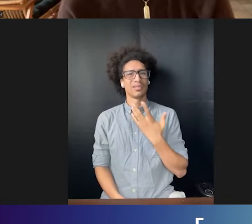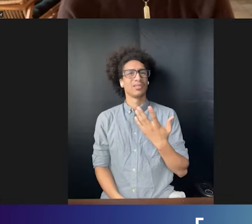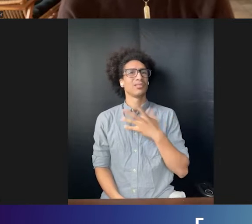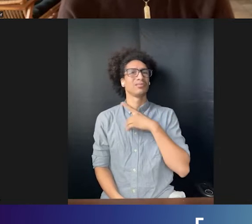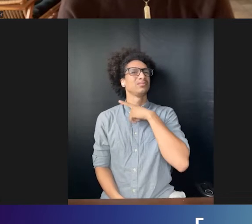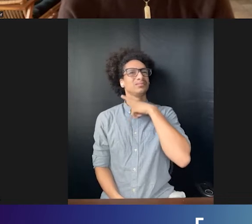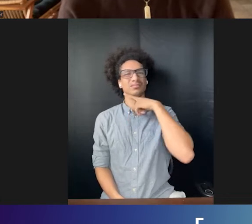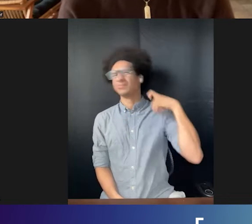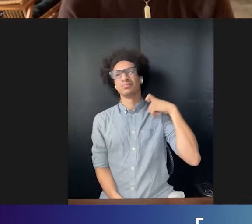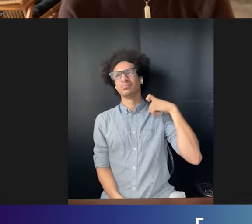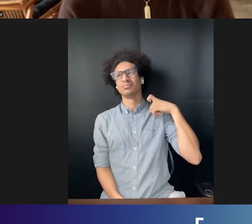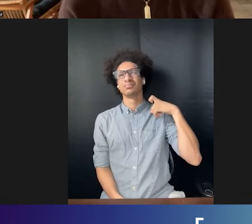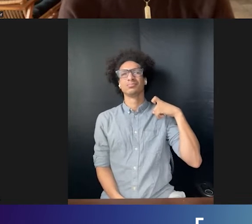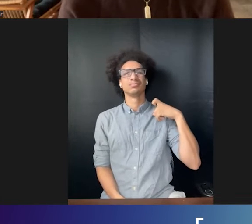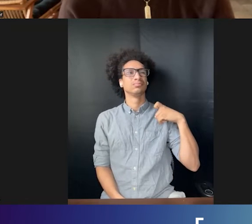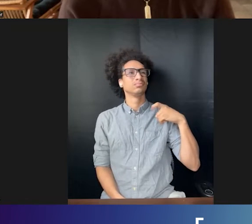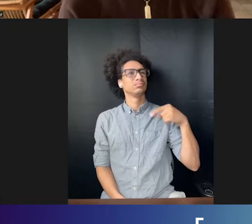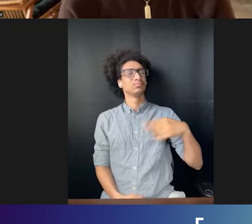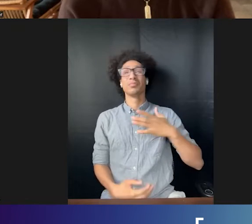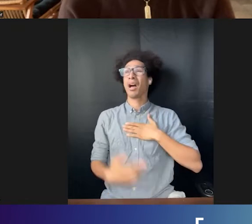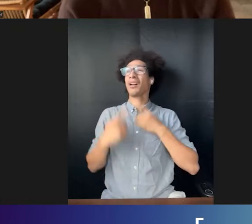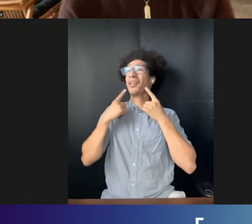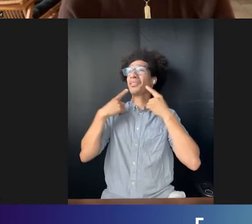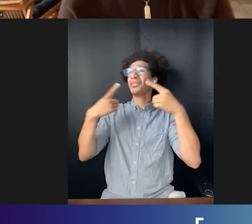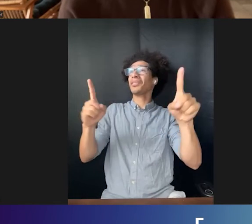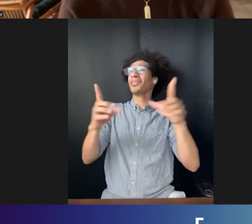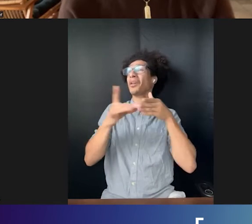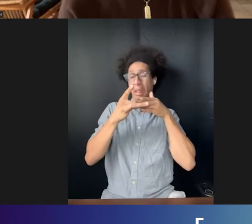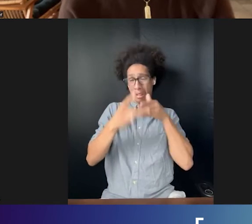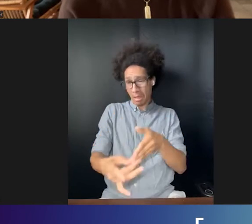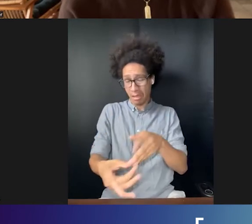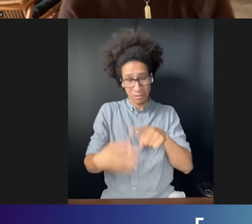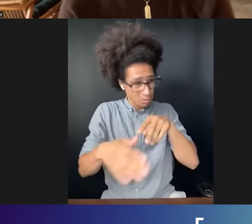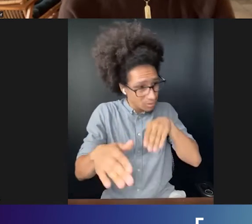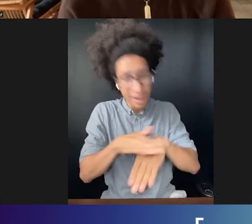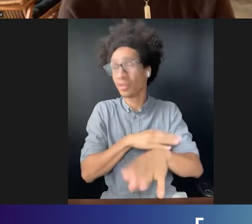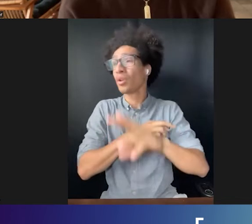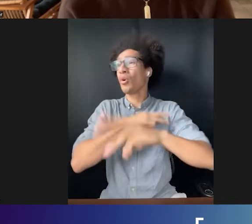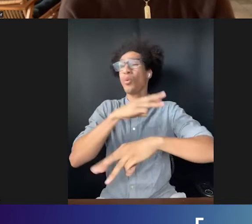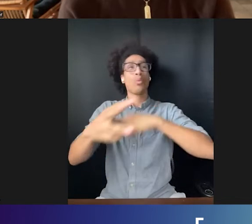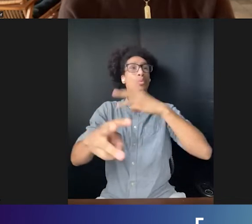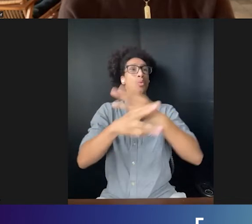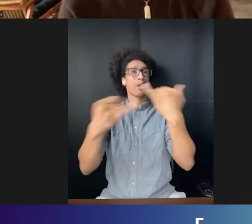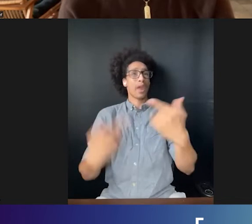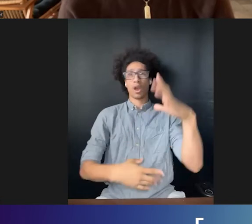a modicum of critical success leads to, which is entry into a world where now these companies are going to invite you